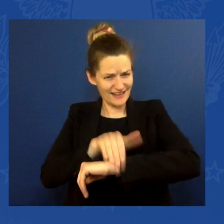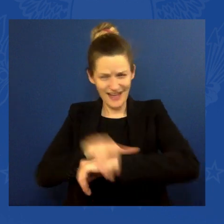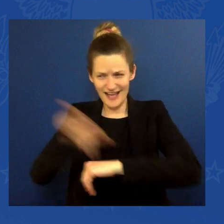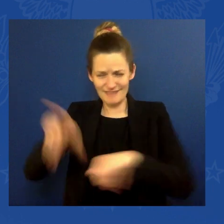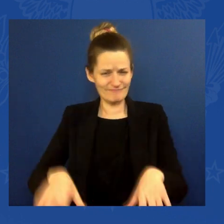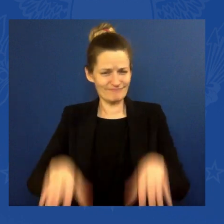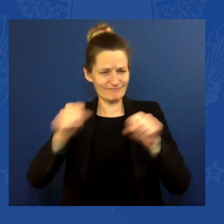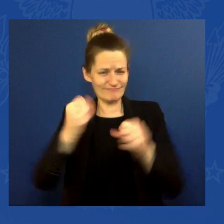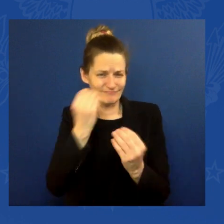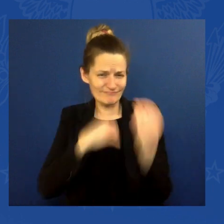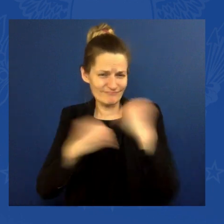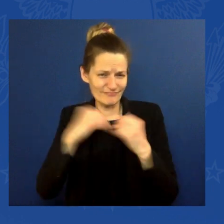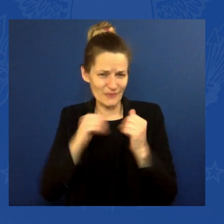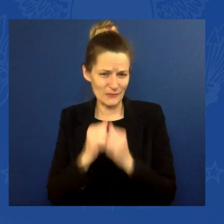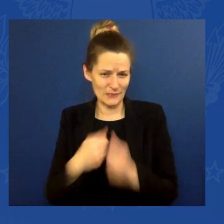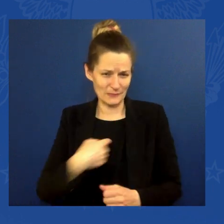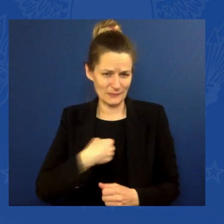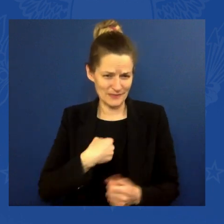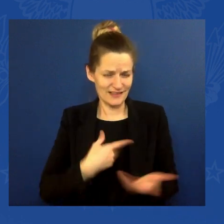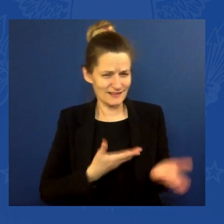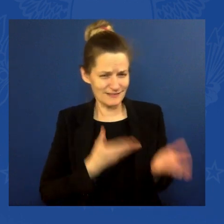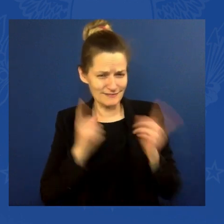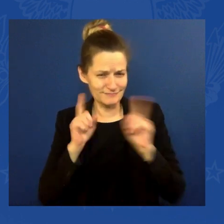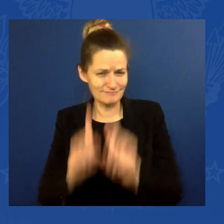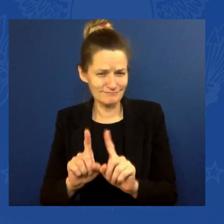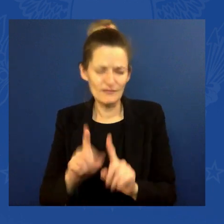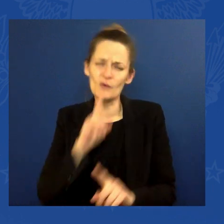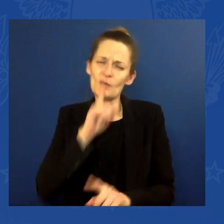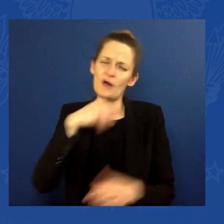A hundred thousand welcomes. I never pronounce it correctly, but it'sCéad míle --